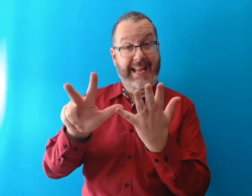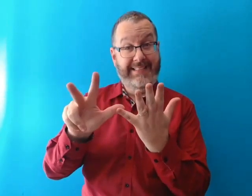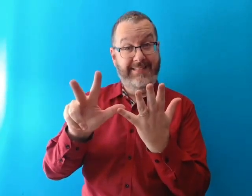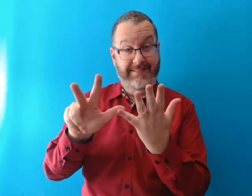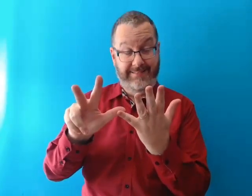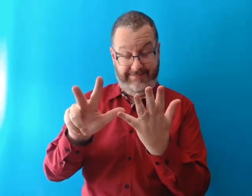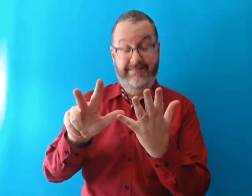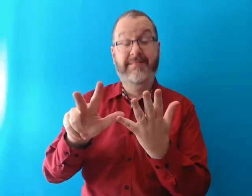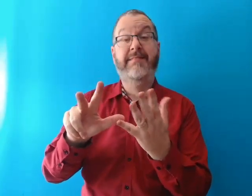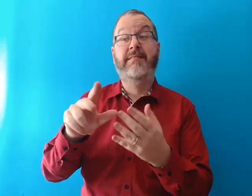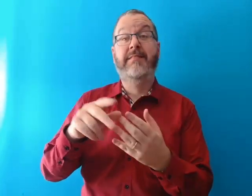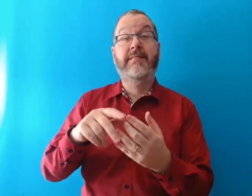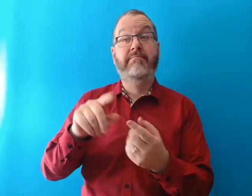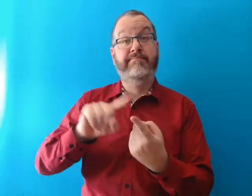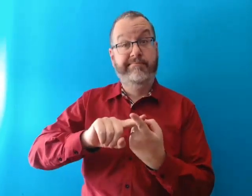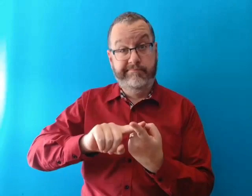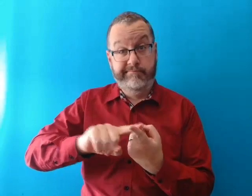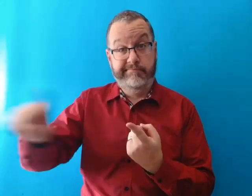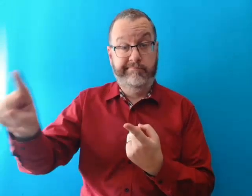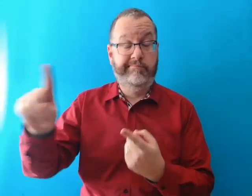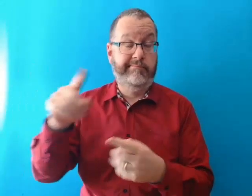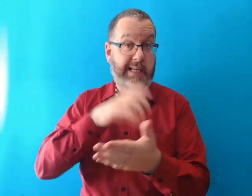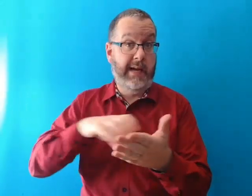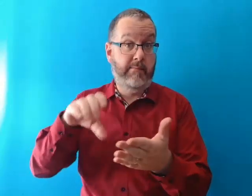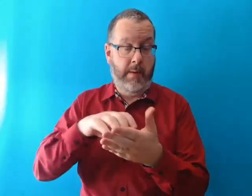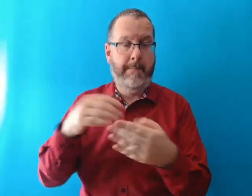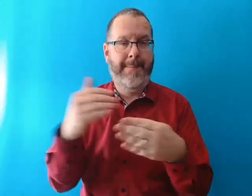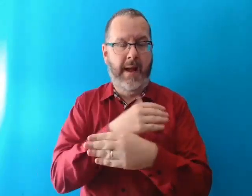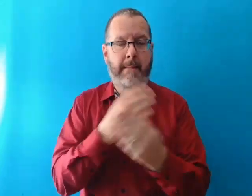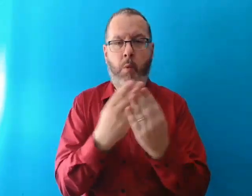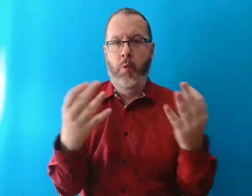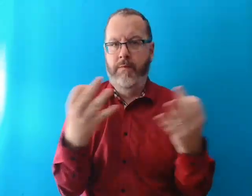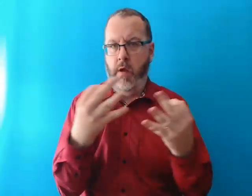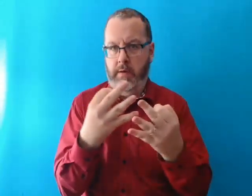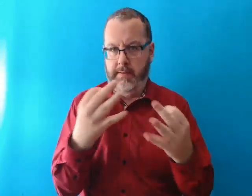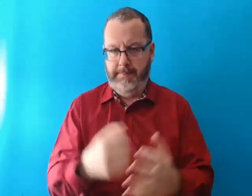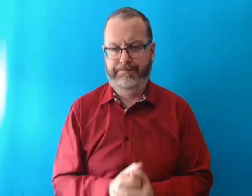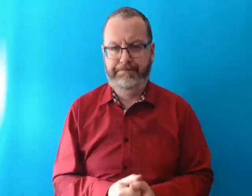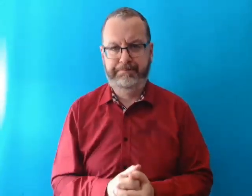by the local Ballinrobe Poor Law Guardians.